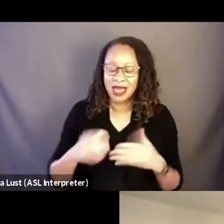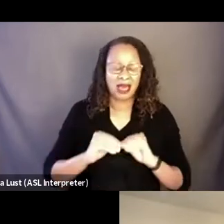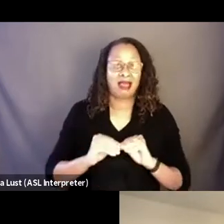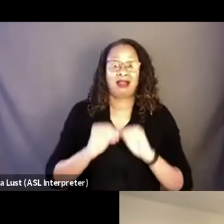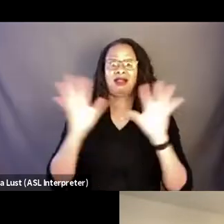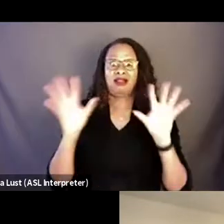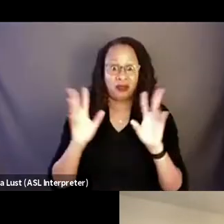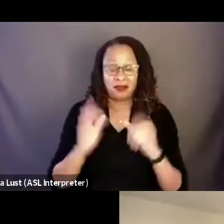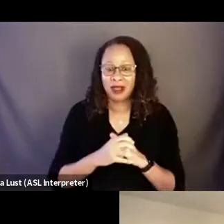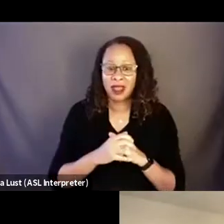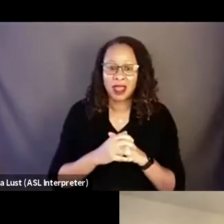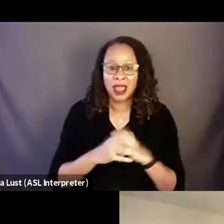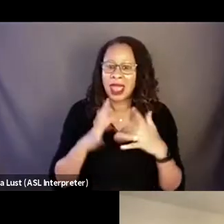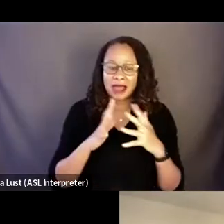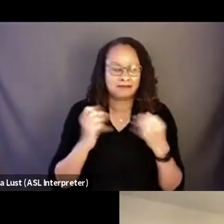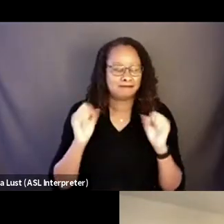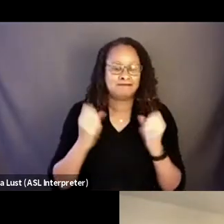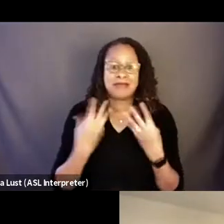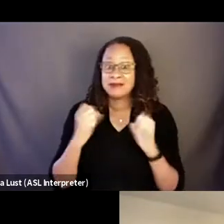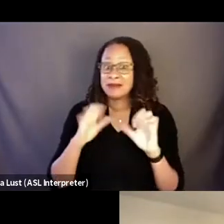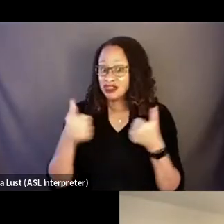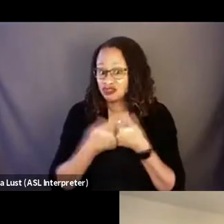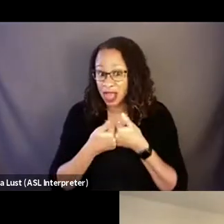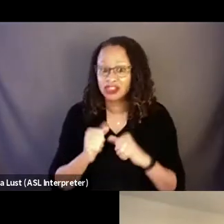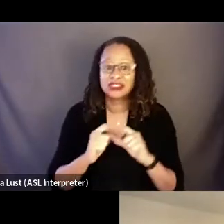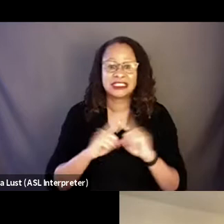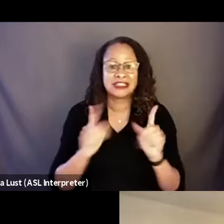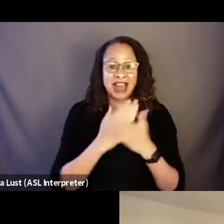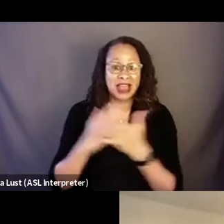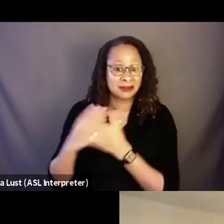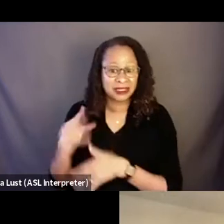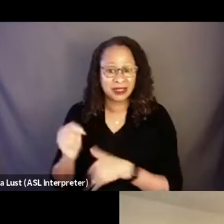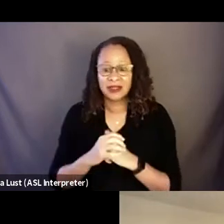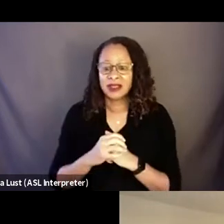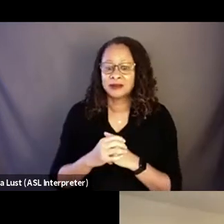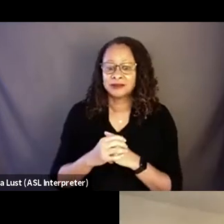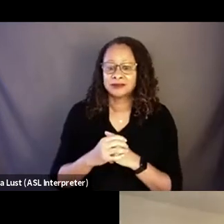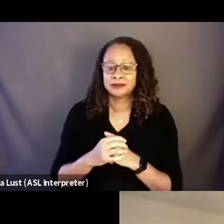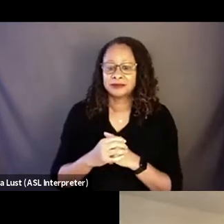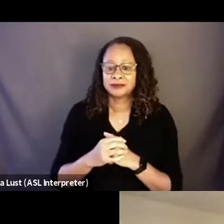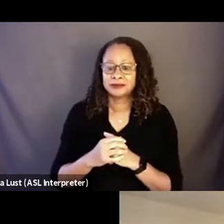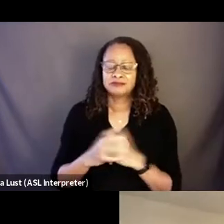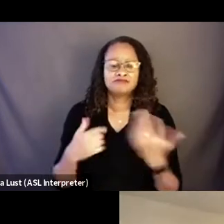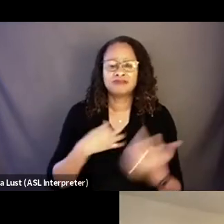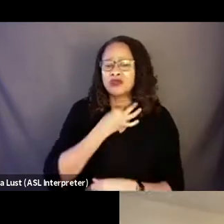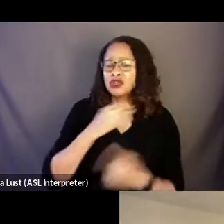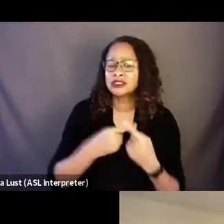extremely had so many challenges and so many different aspects of it? I'm just curious about the seed of the idea